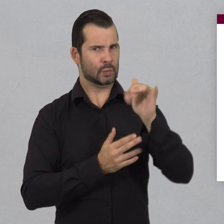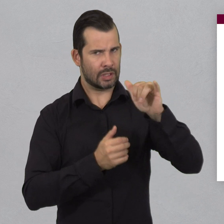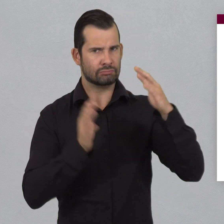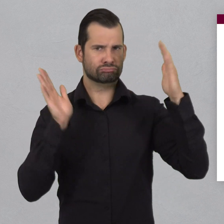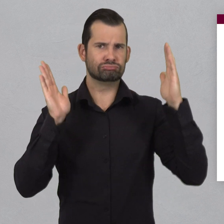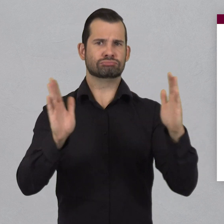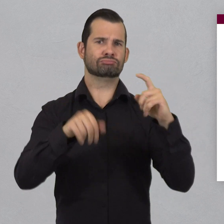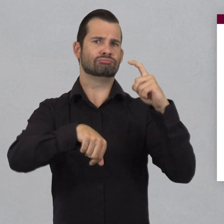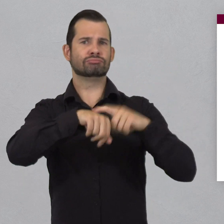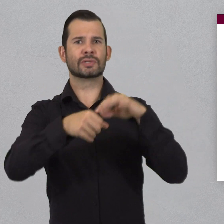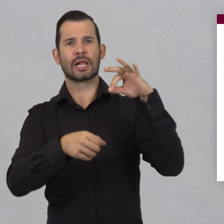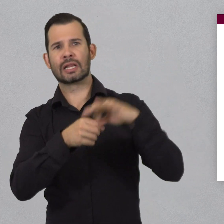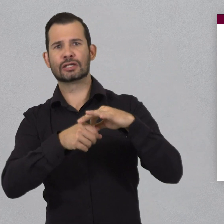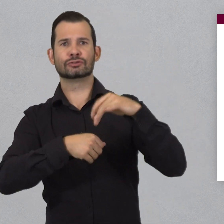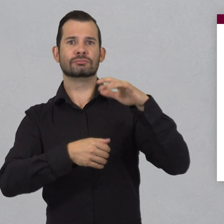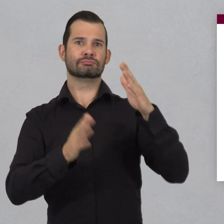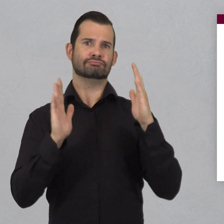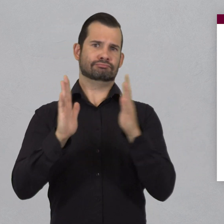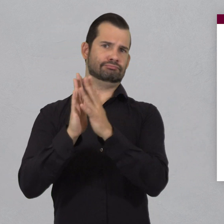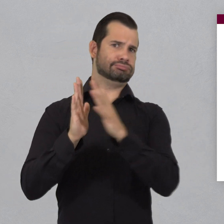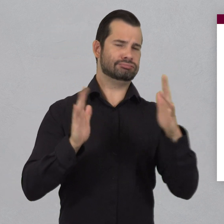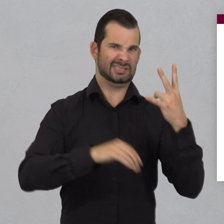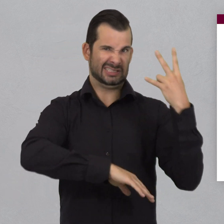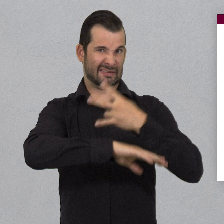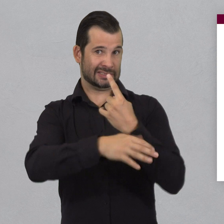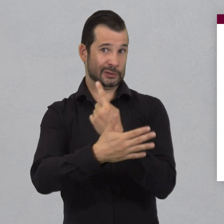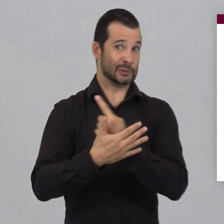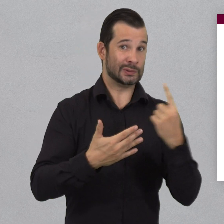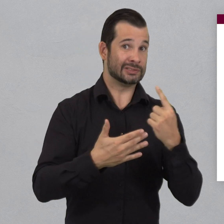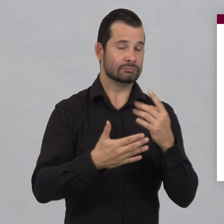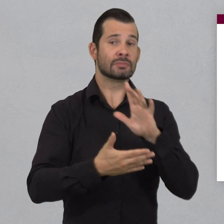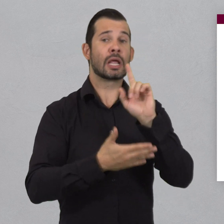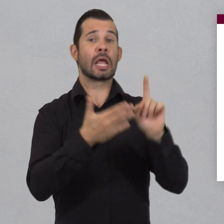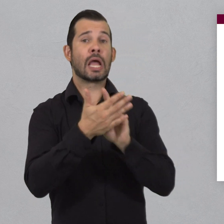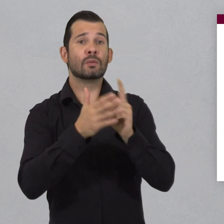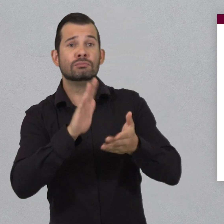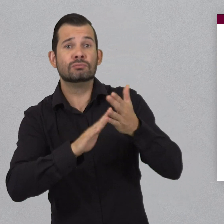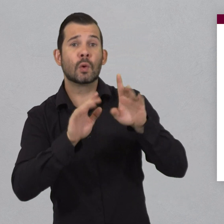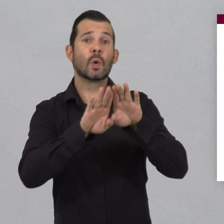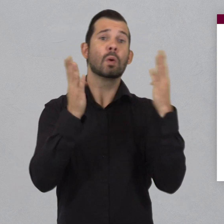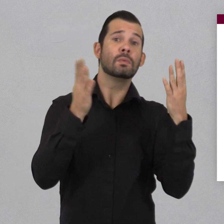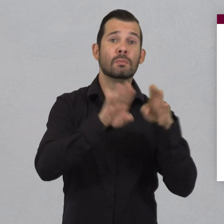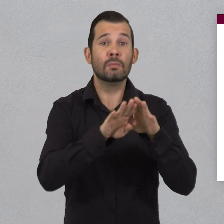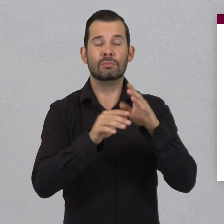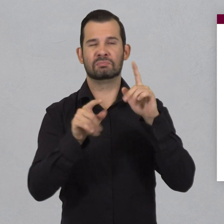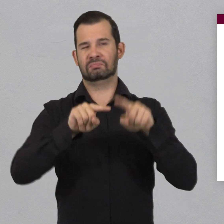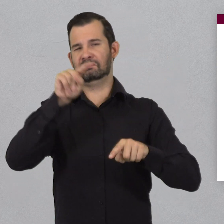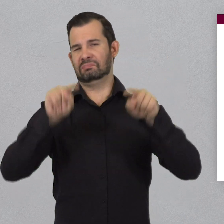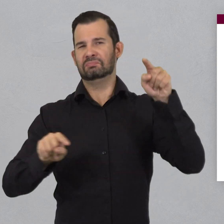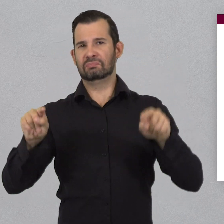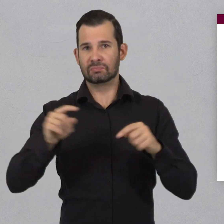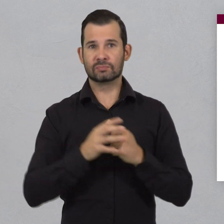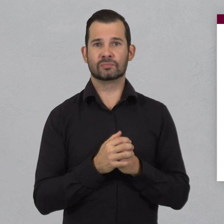offices are open throughout the election period, seven days a week. Hours of operation may vary.